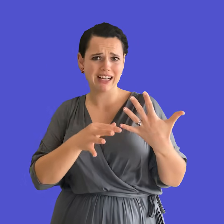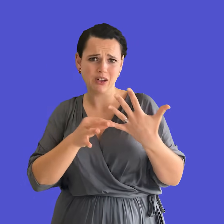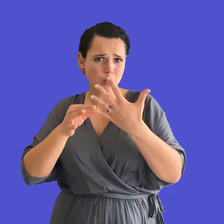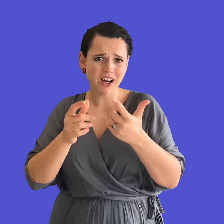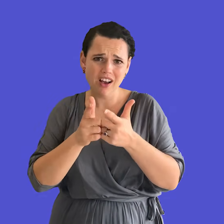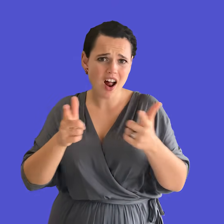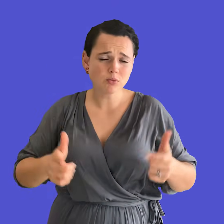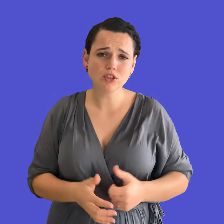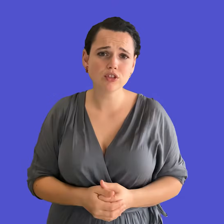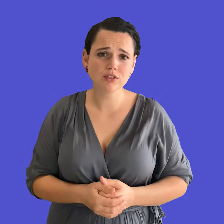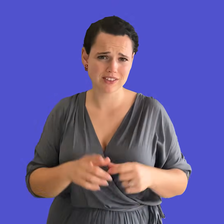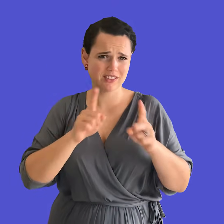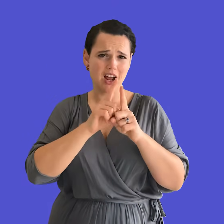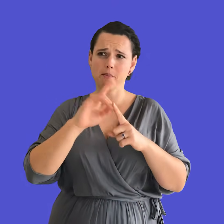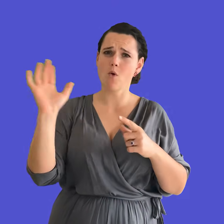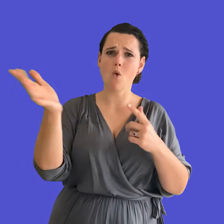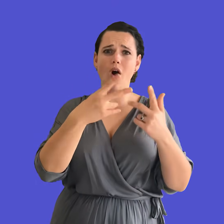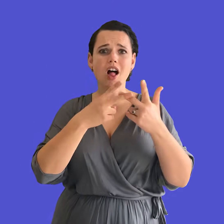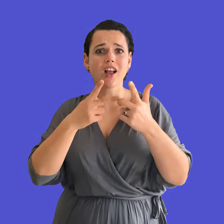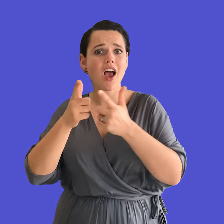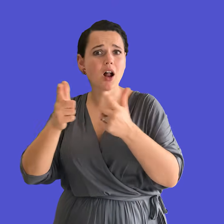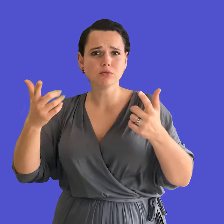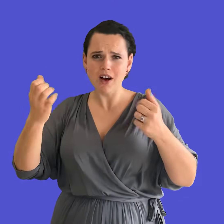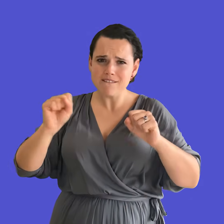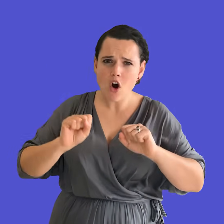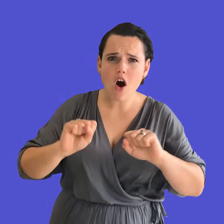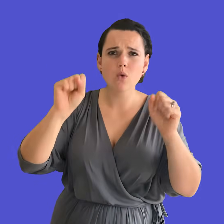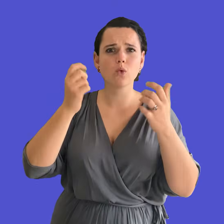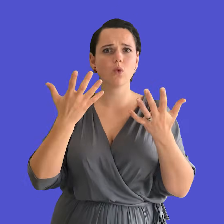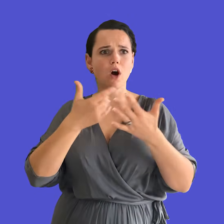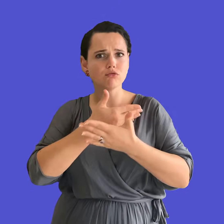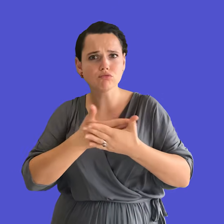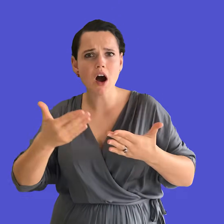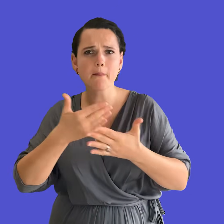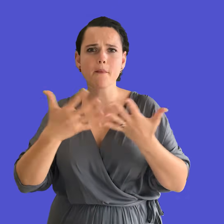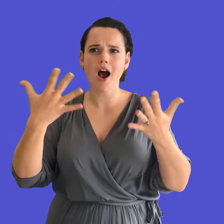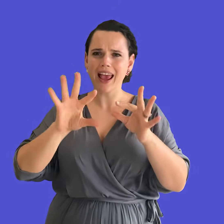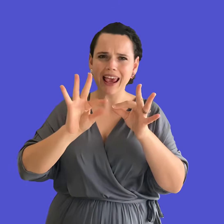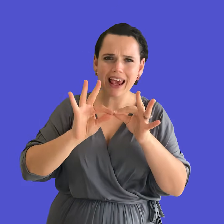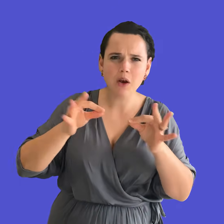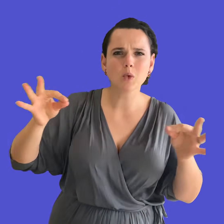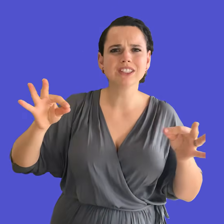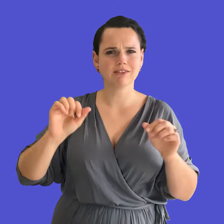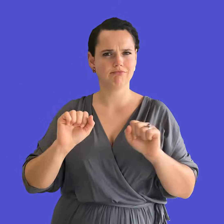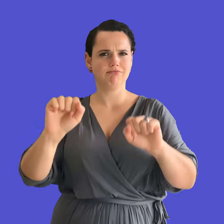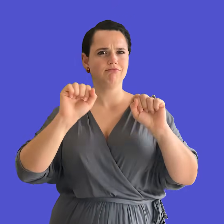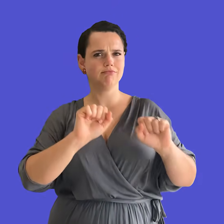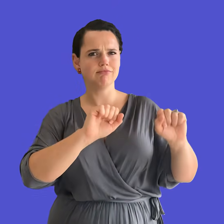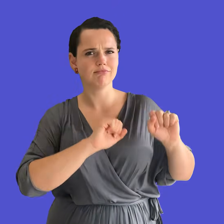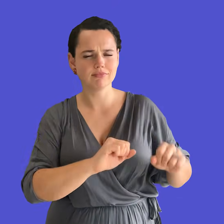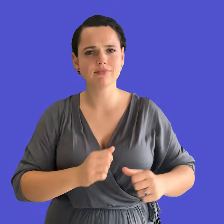in correlation with Auslan. Auslan is a unique language, much like any other language worldwide.